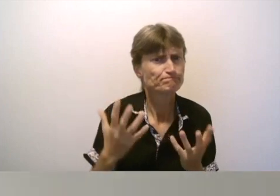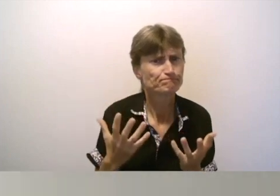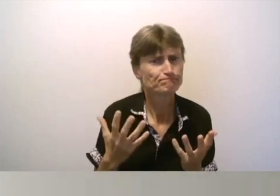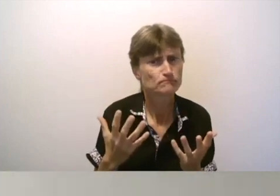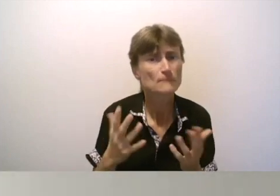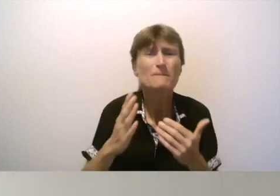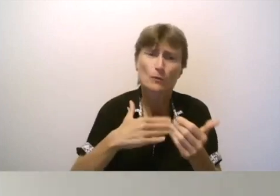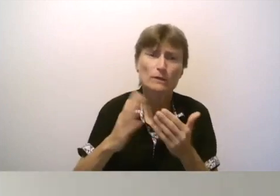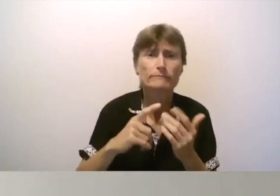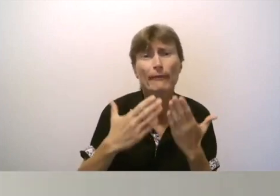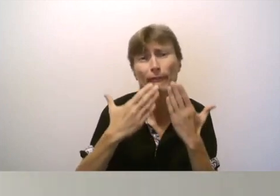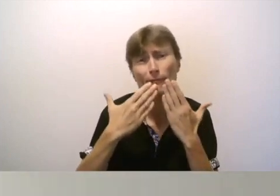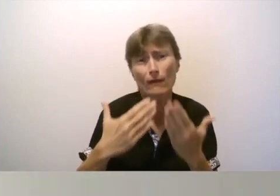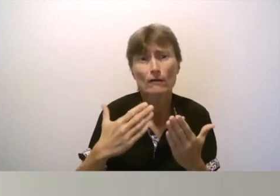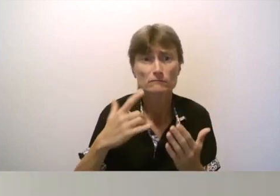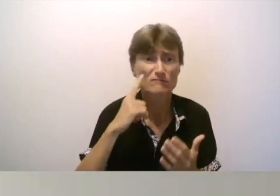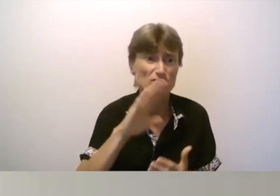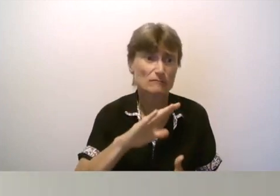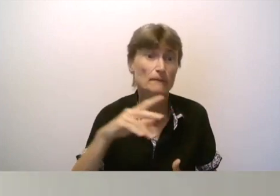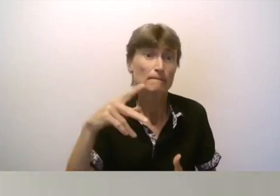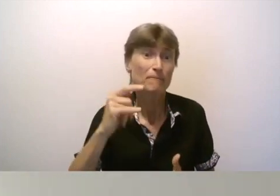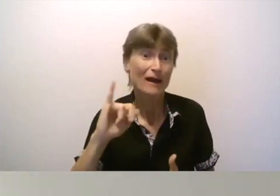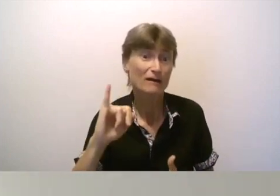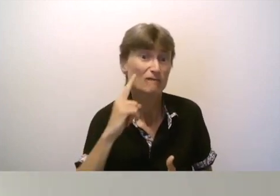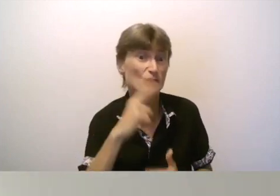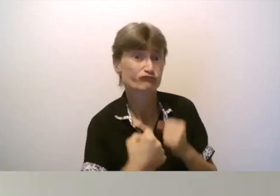basic income patty um and uh the other thing that i'm doing